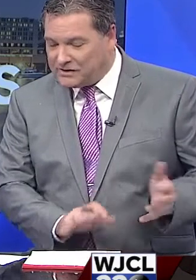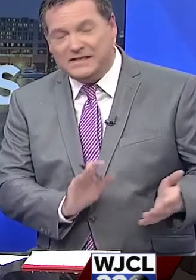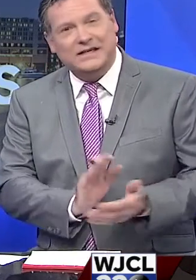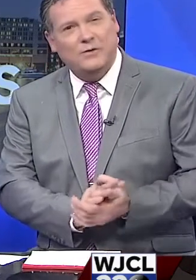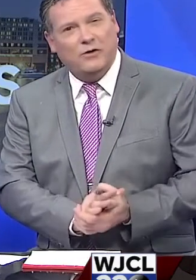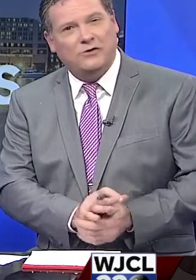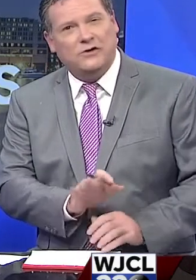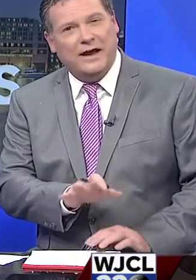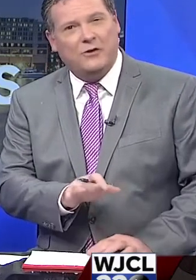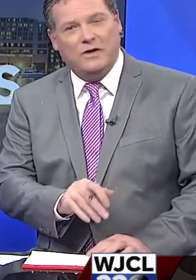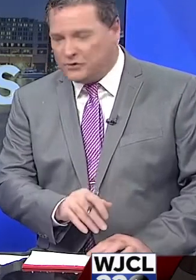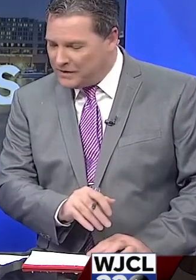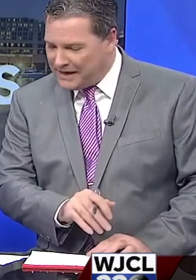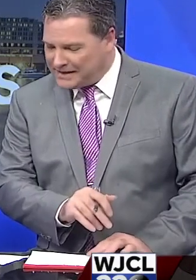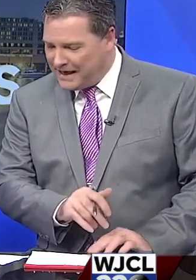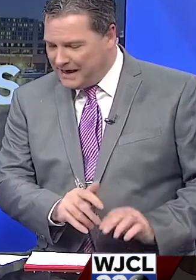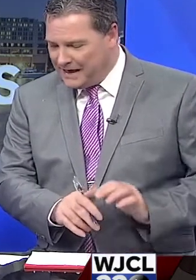PEOPLE MAINTAIN AGAIN THAT SOCIAL DISTANCE.